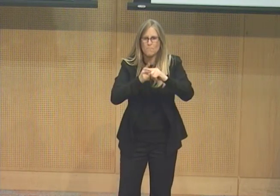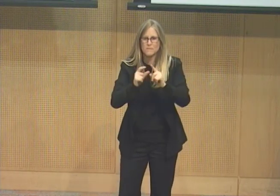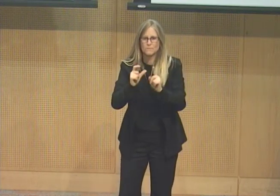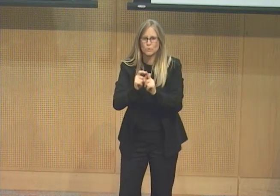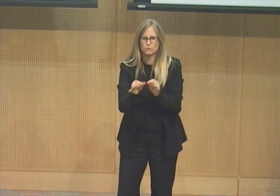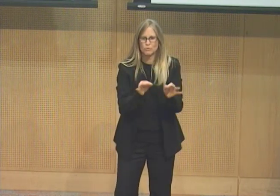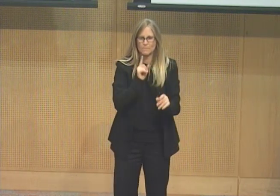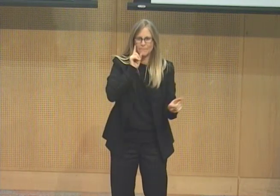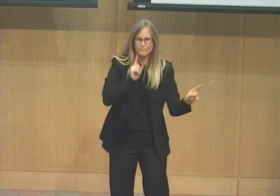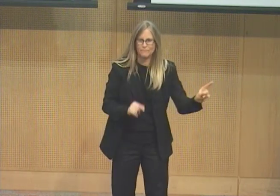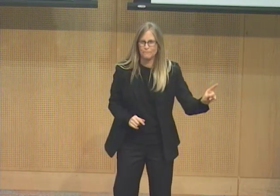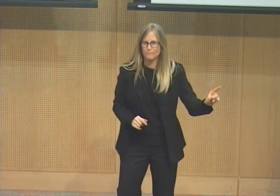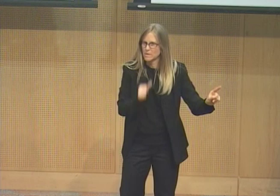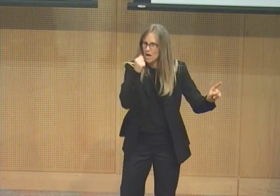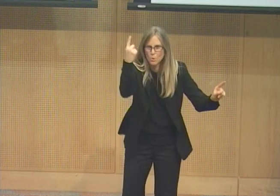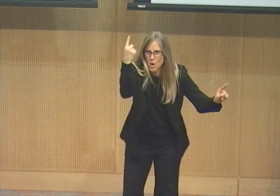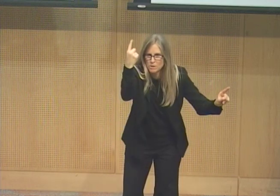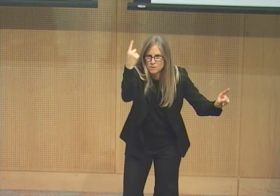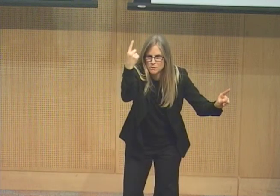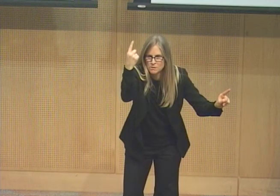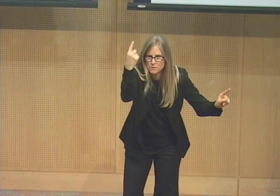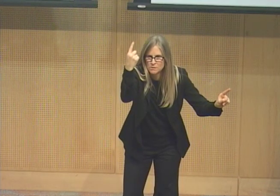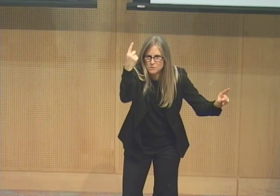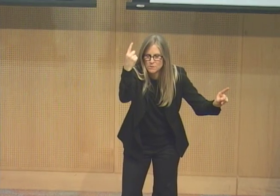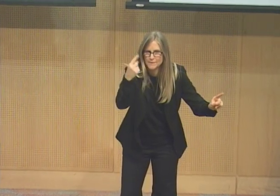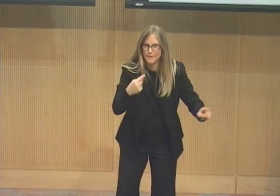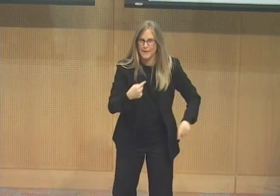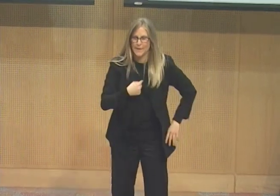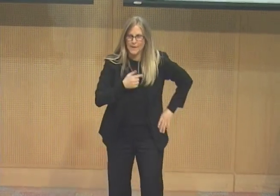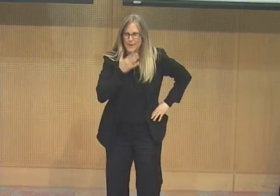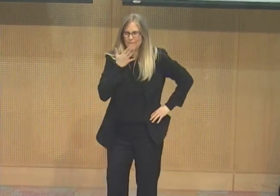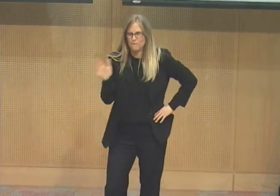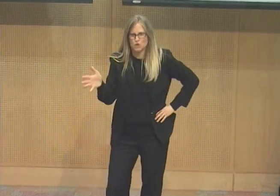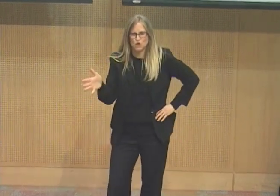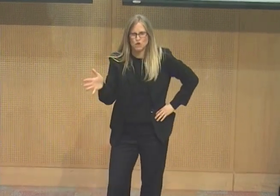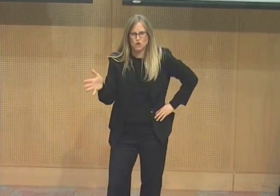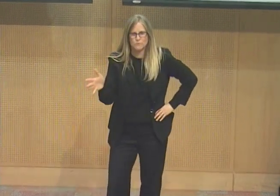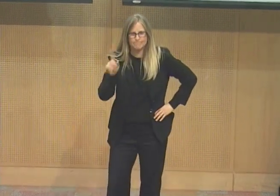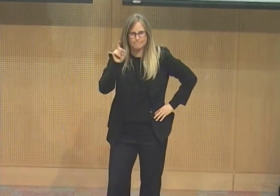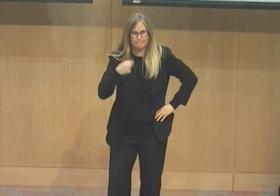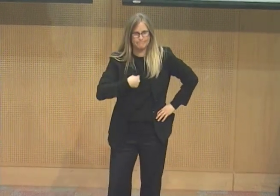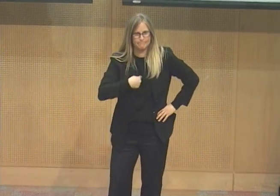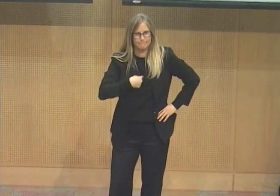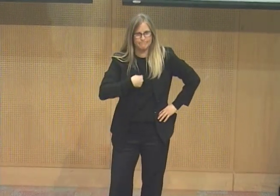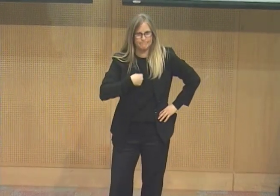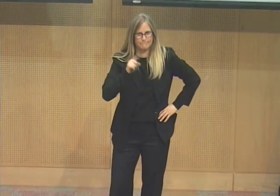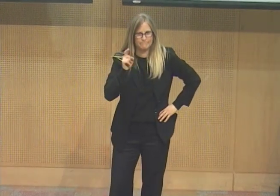There wasn't one positive word employed to describe Deaf persons, and I thought